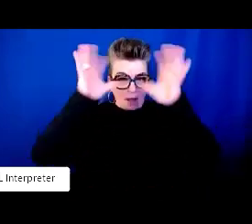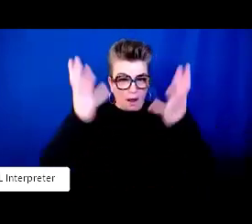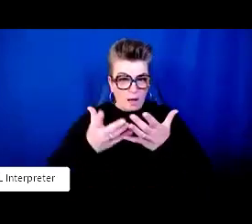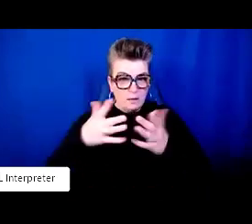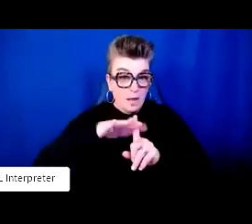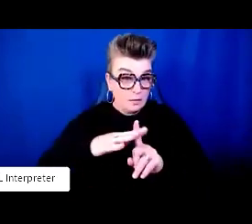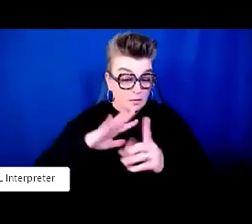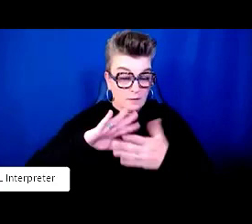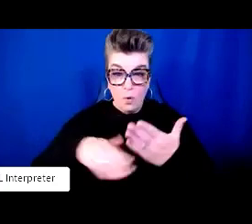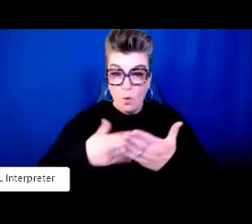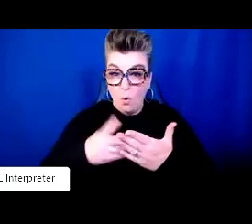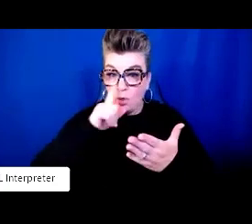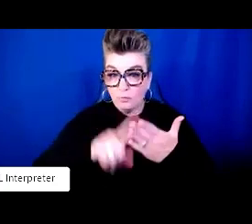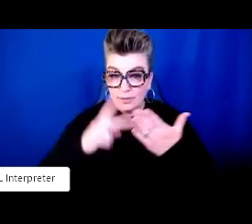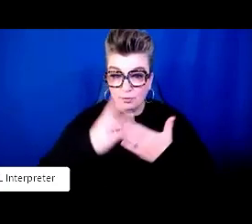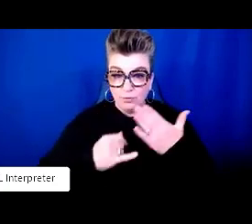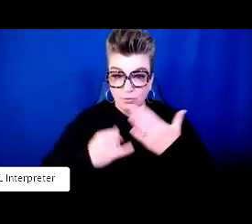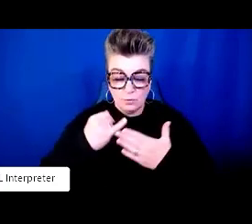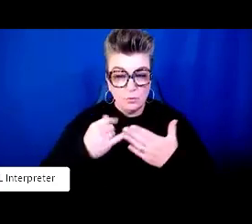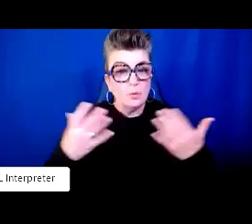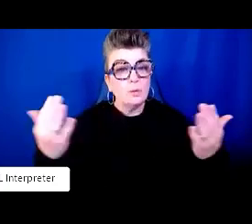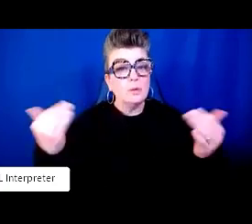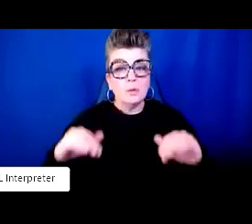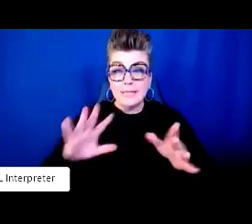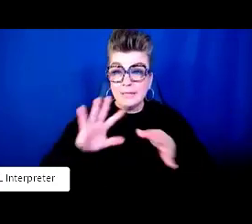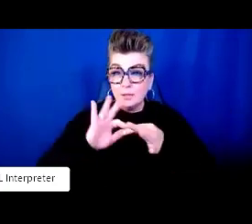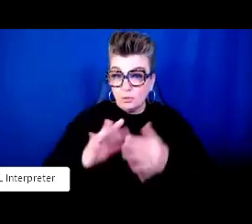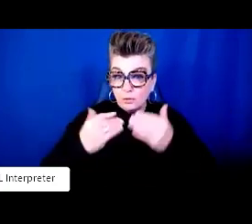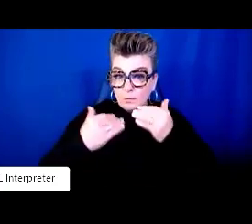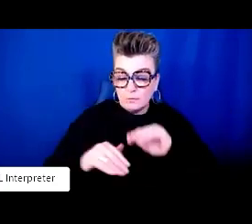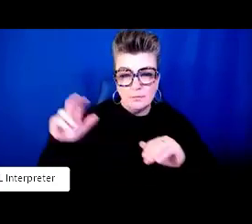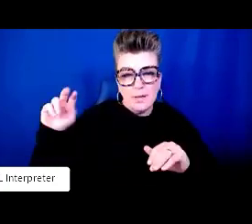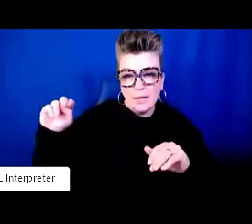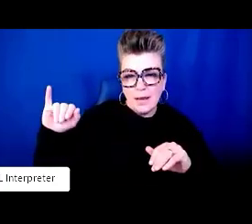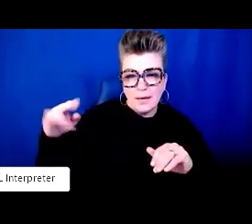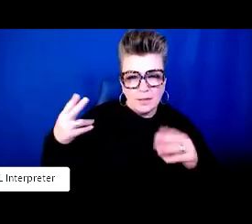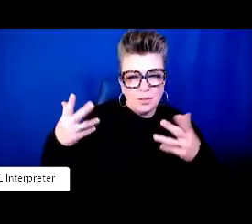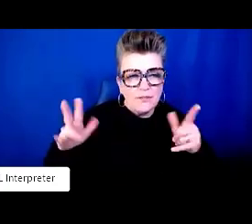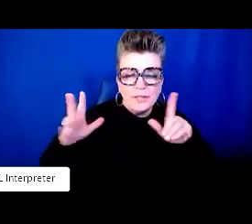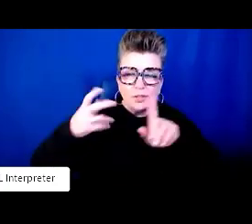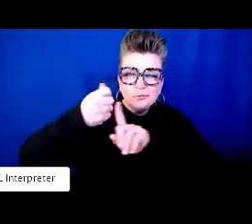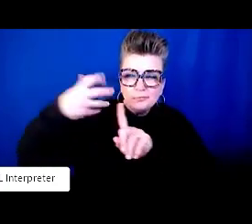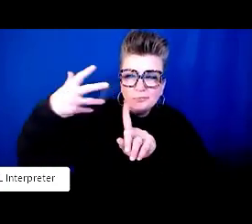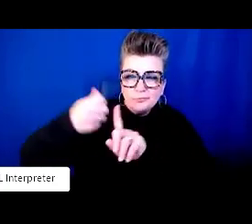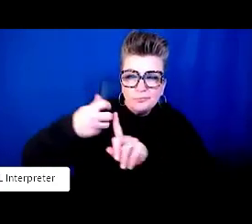In terms of limitations, NIH has clarified some potential examples of justifiable factors